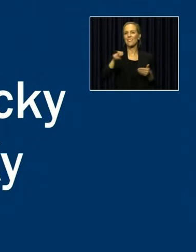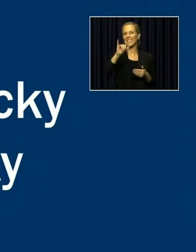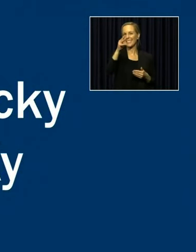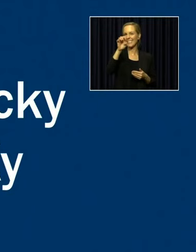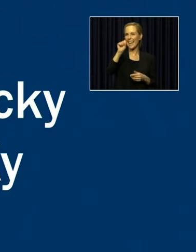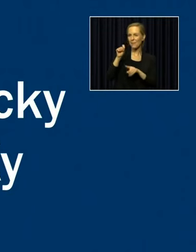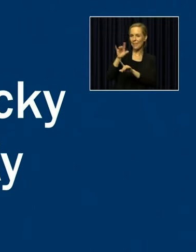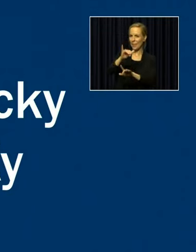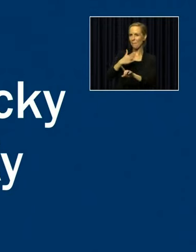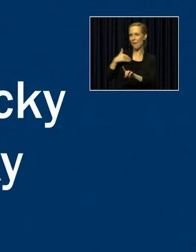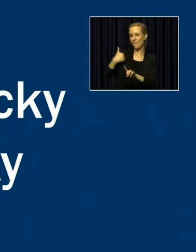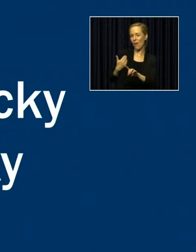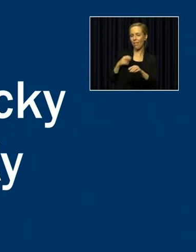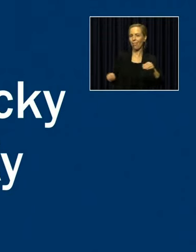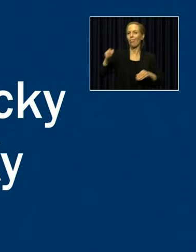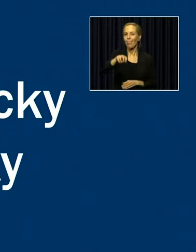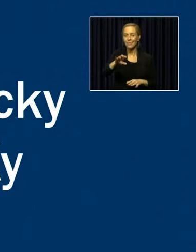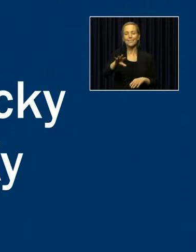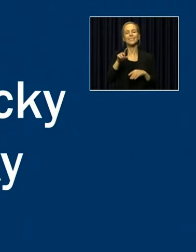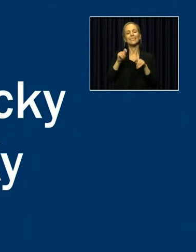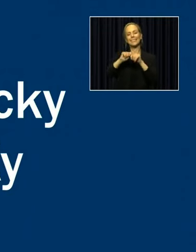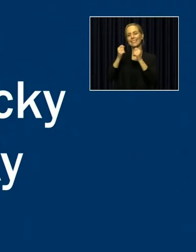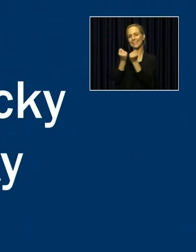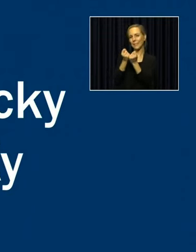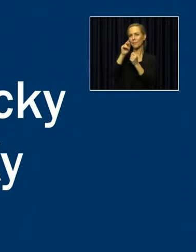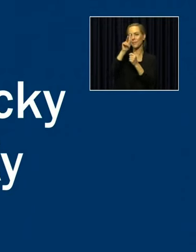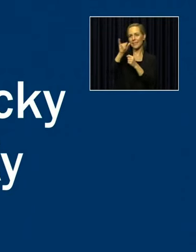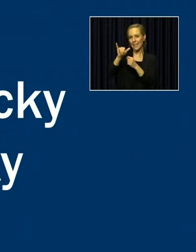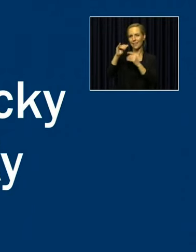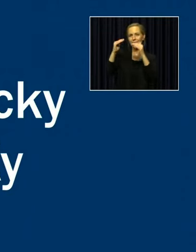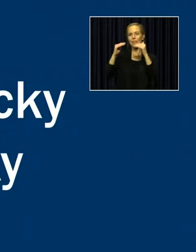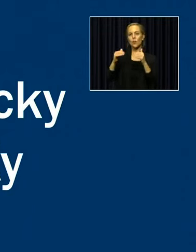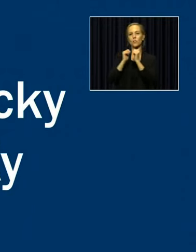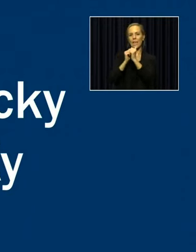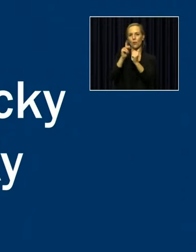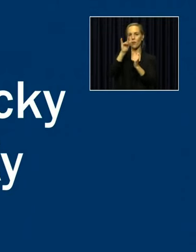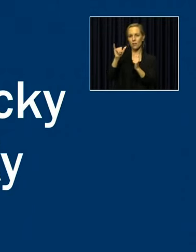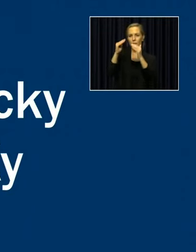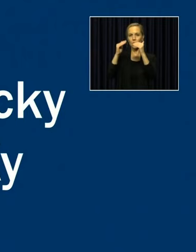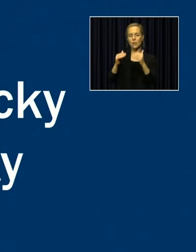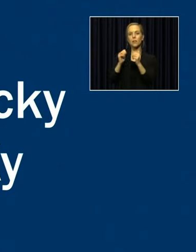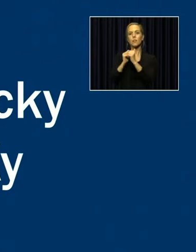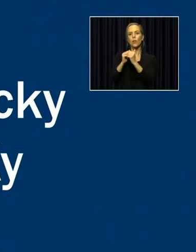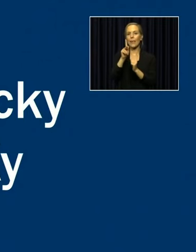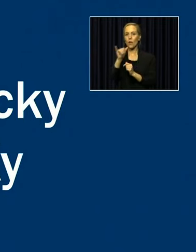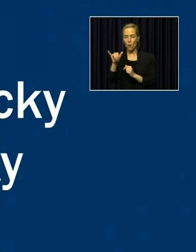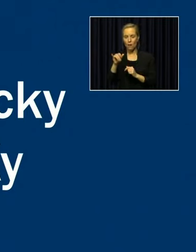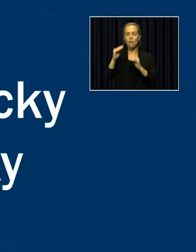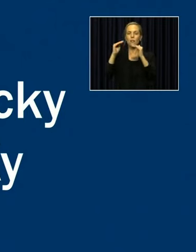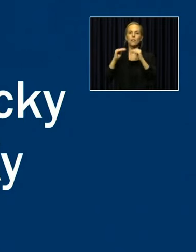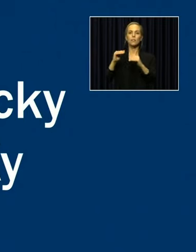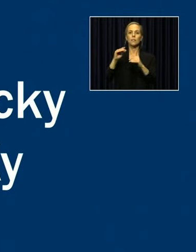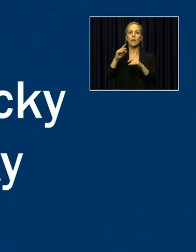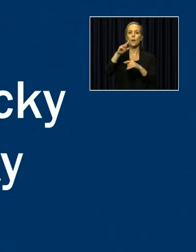THIS, AND THIS ONE IS S'MORES AFTER DINNER.